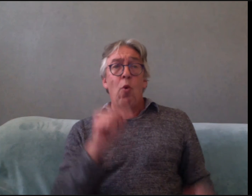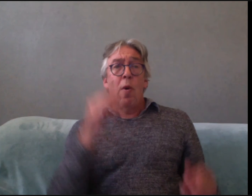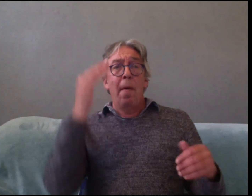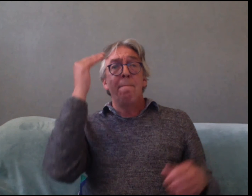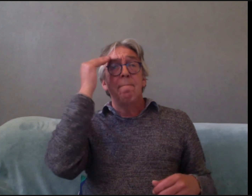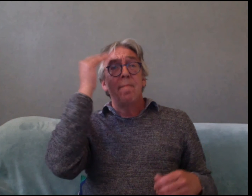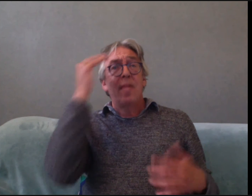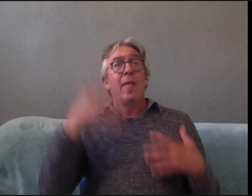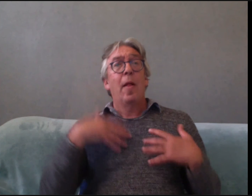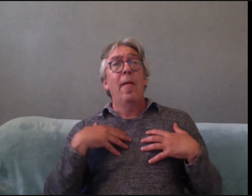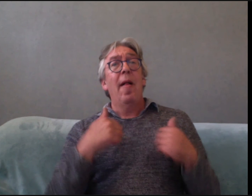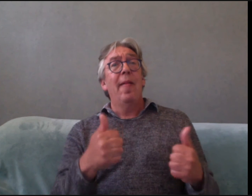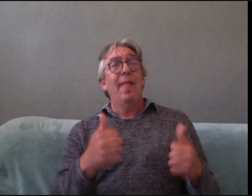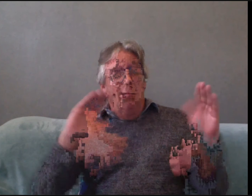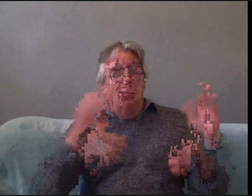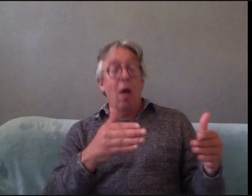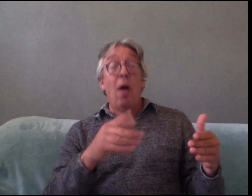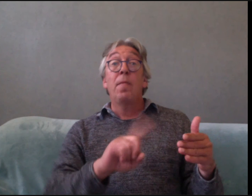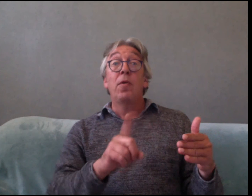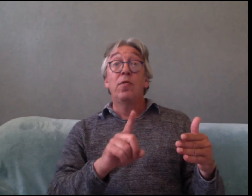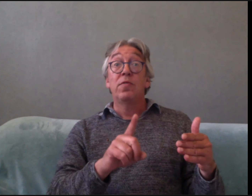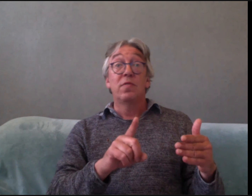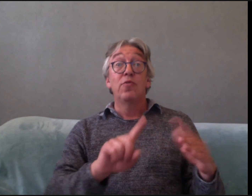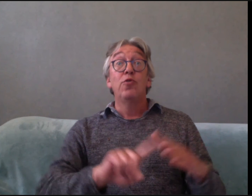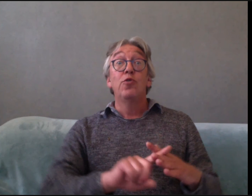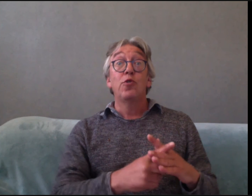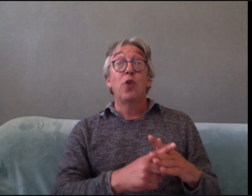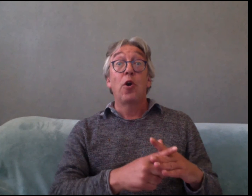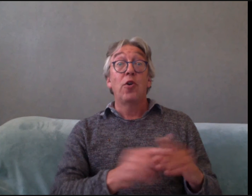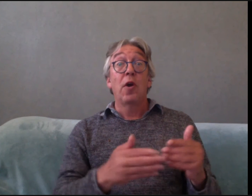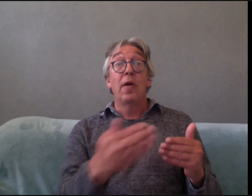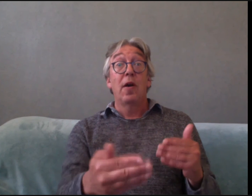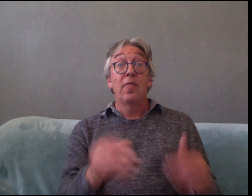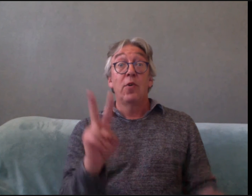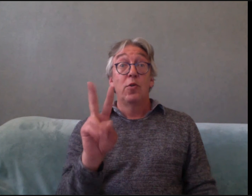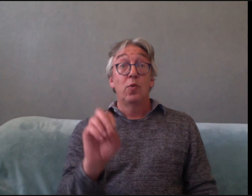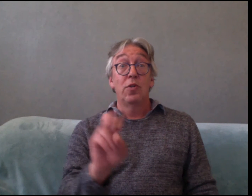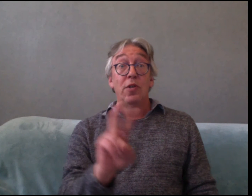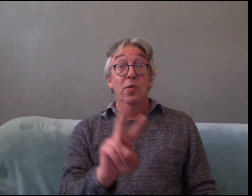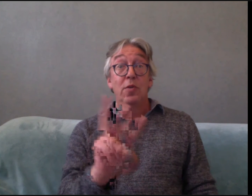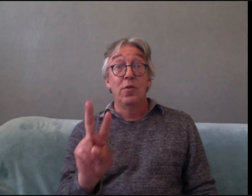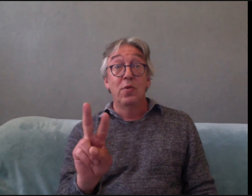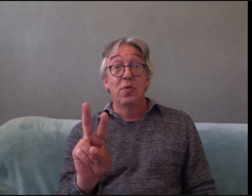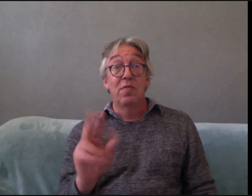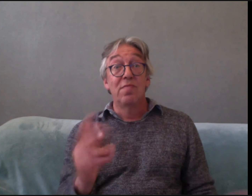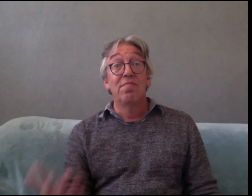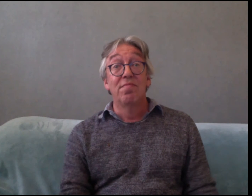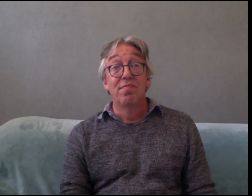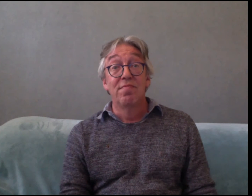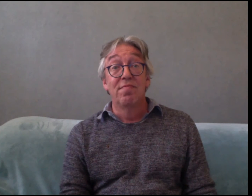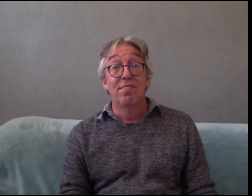We're really trying hard also to find a response to Luk's